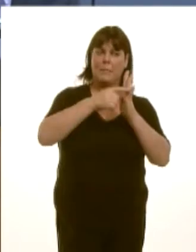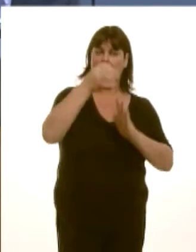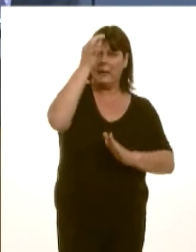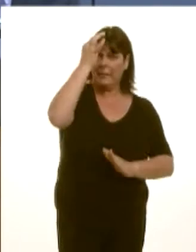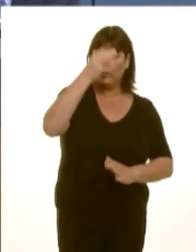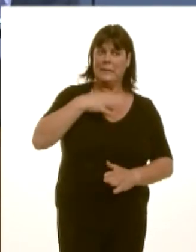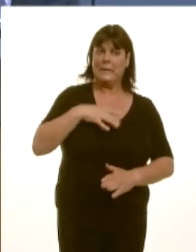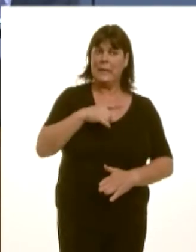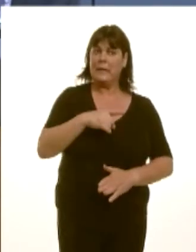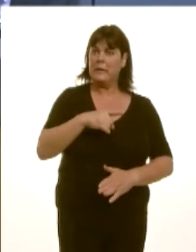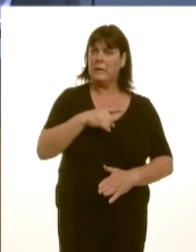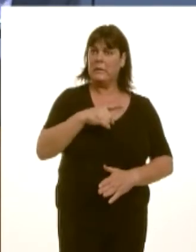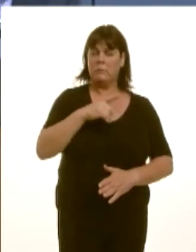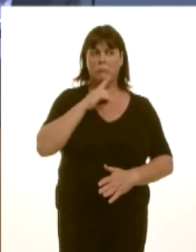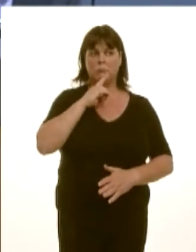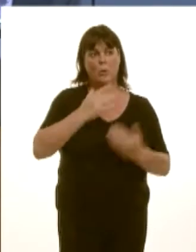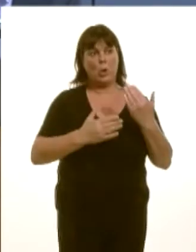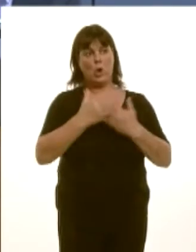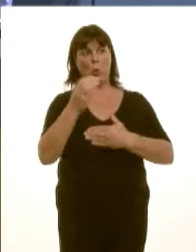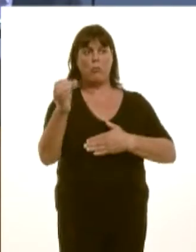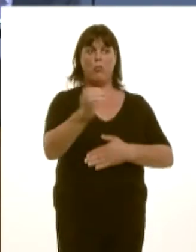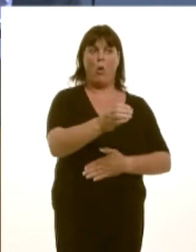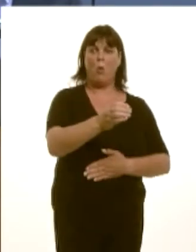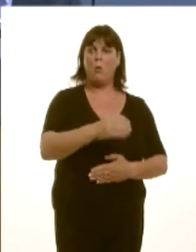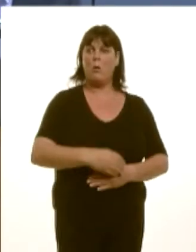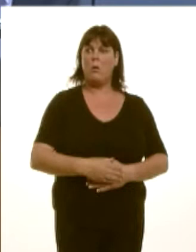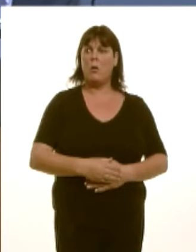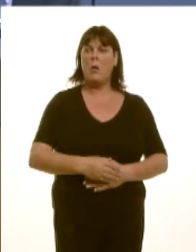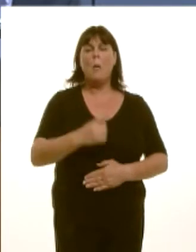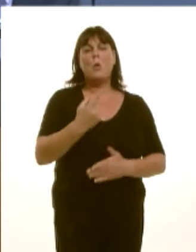However, will you accept that that commissioner’s role would not just be in providing a voice